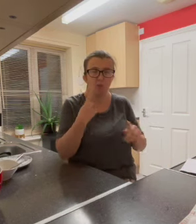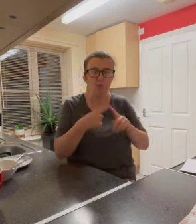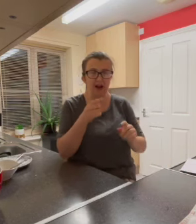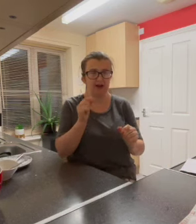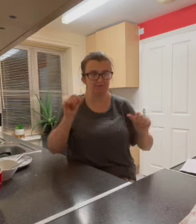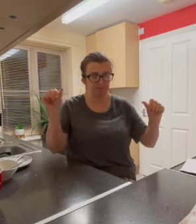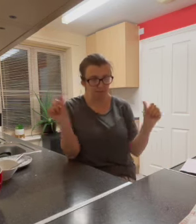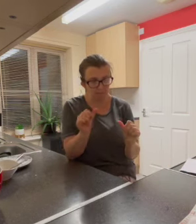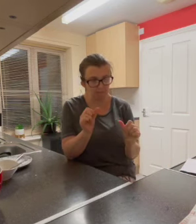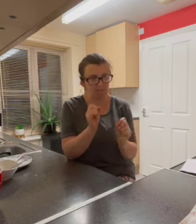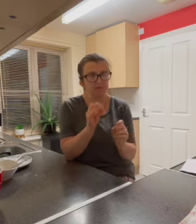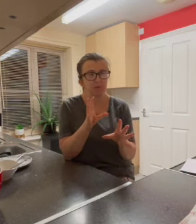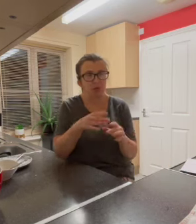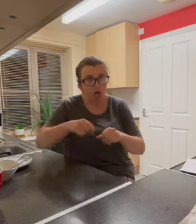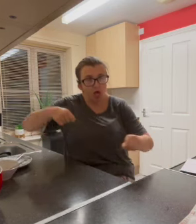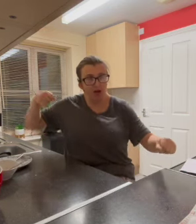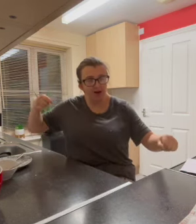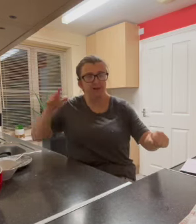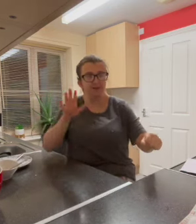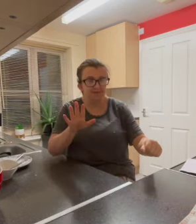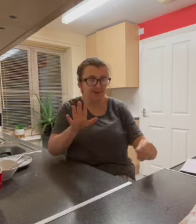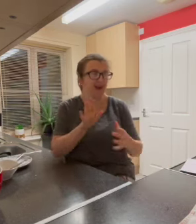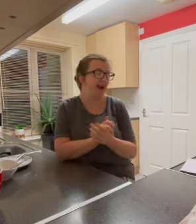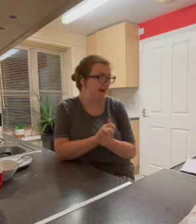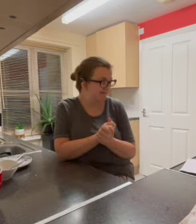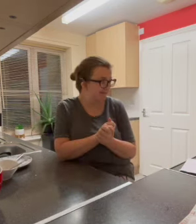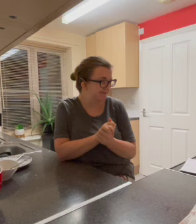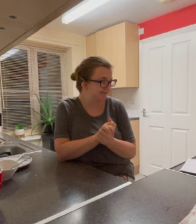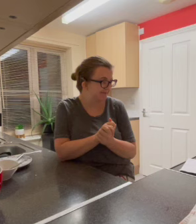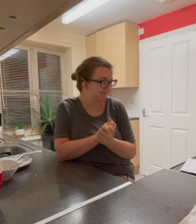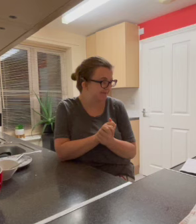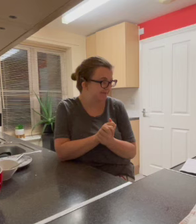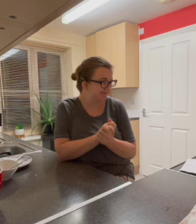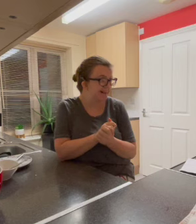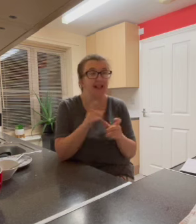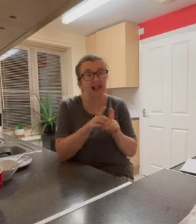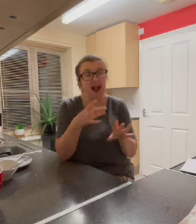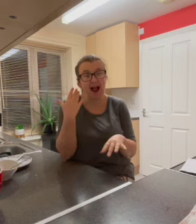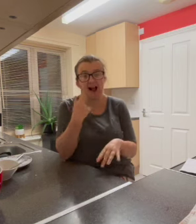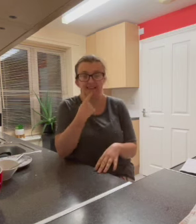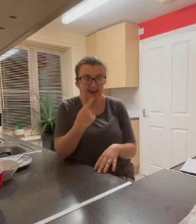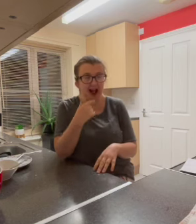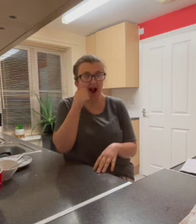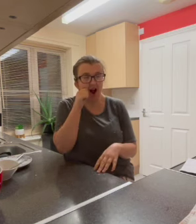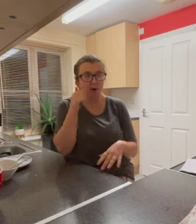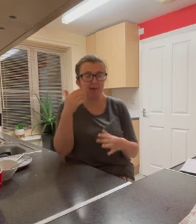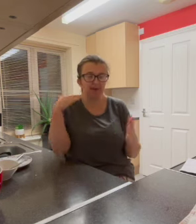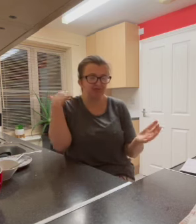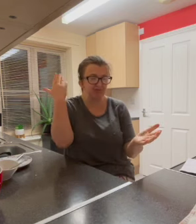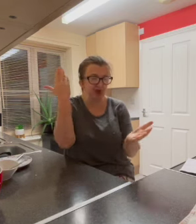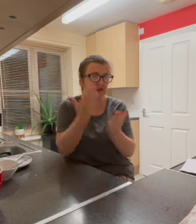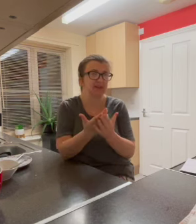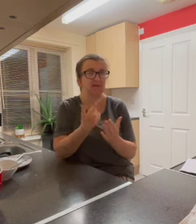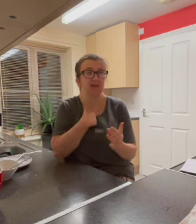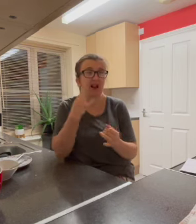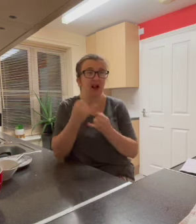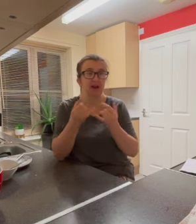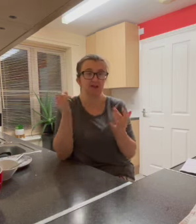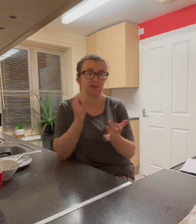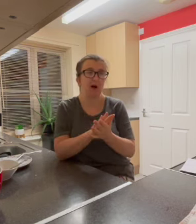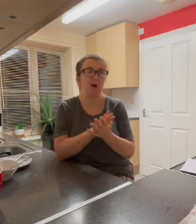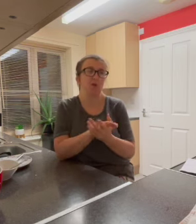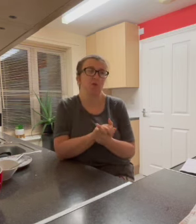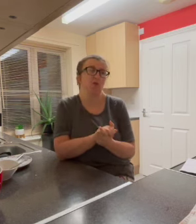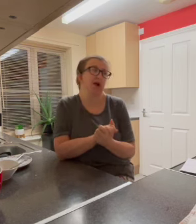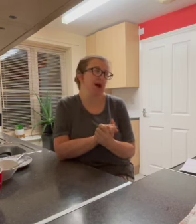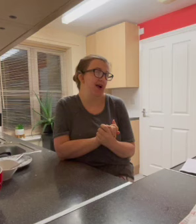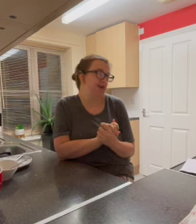Okay, I just wanted to have a quick chat but I try keep it short. So like earlier I mention that it has been while since I last posted,